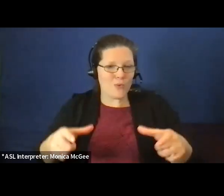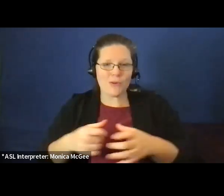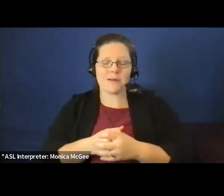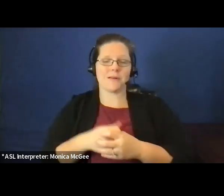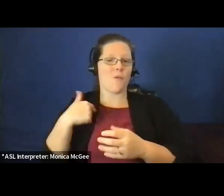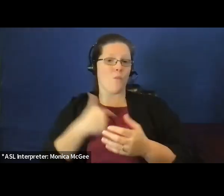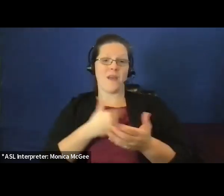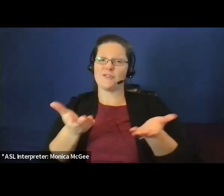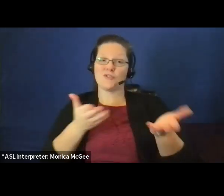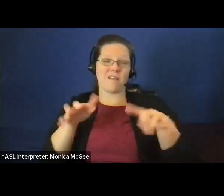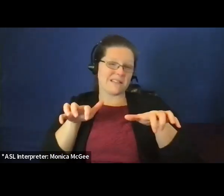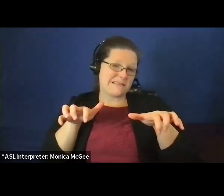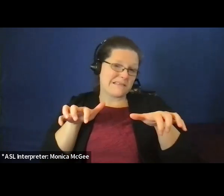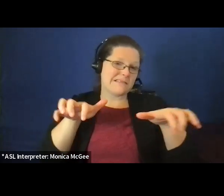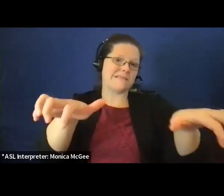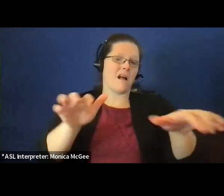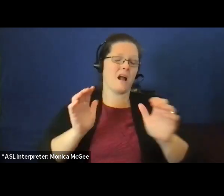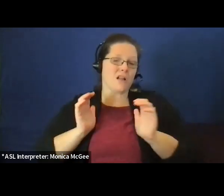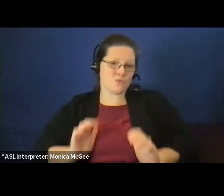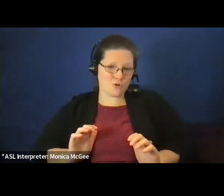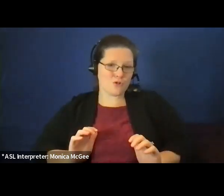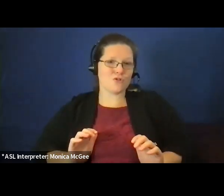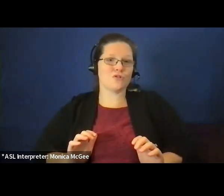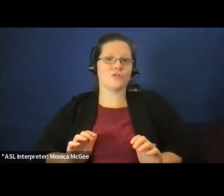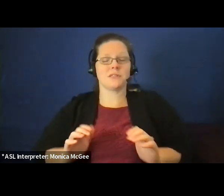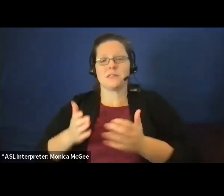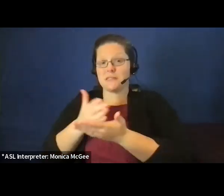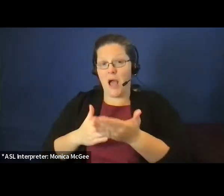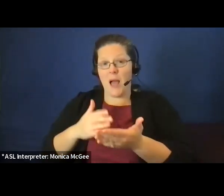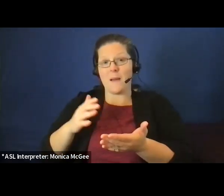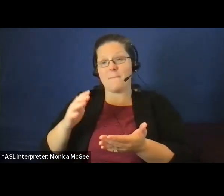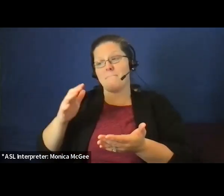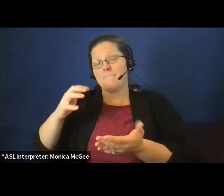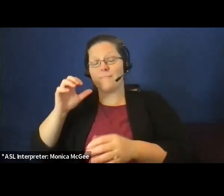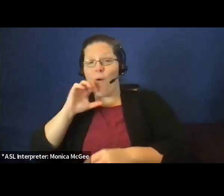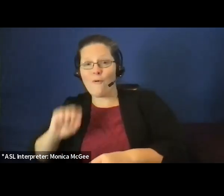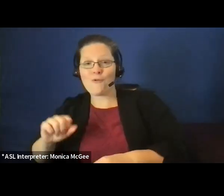that's okay. There's a barbecue, rescue barbecue group that goes around.